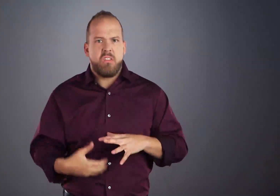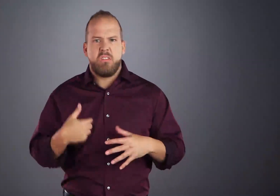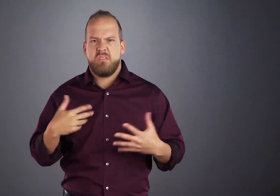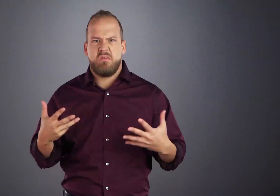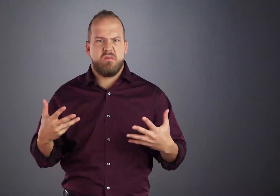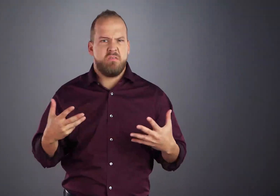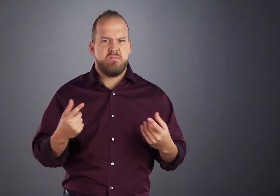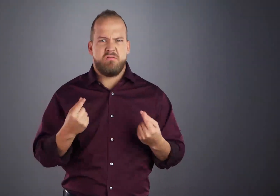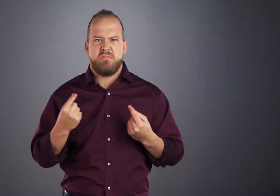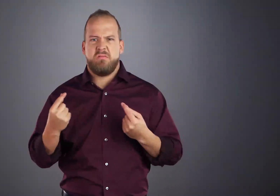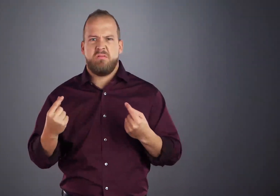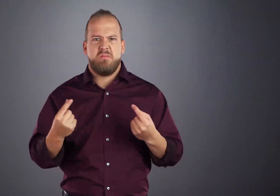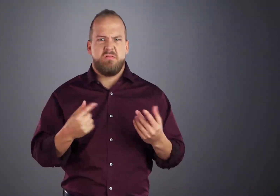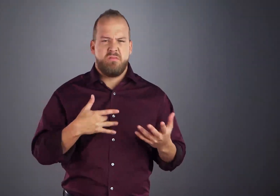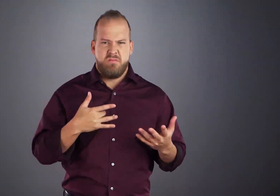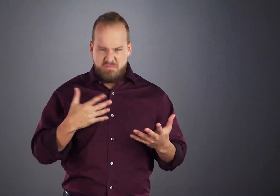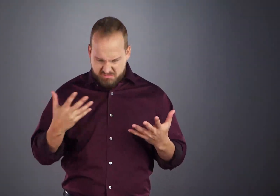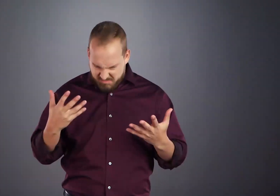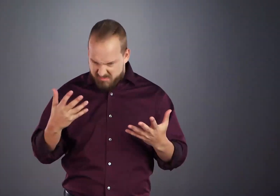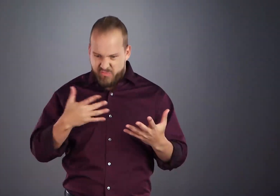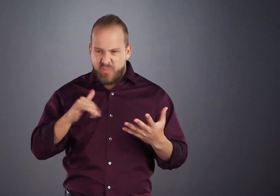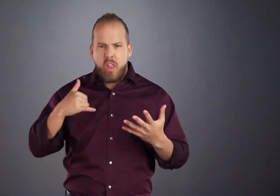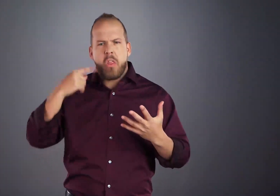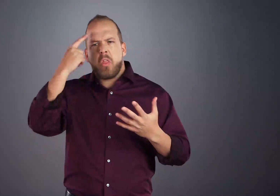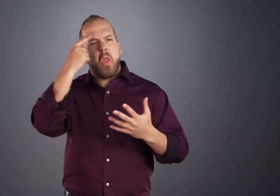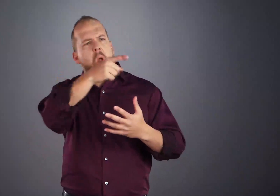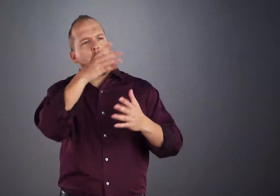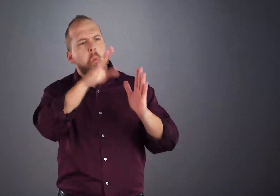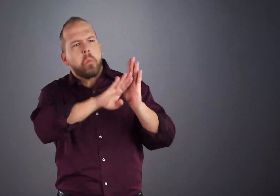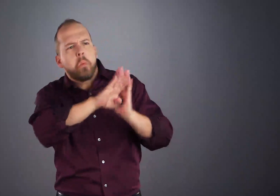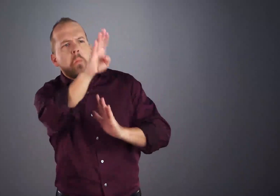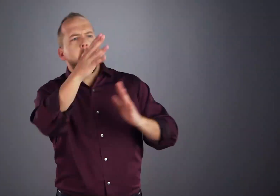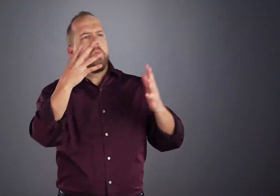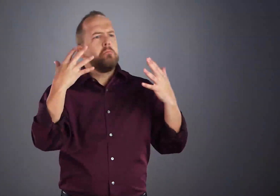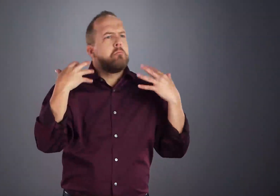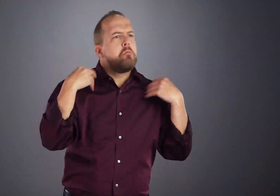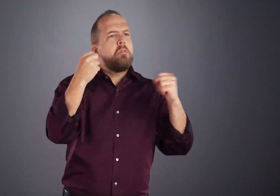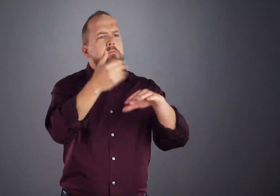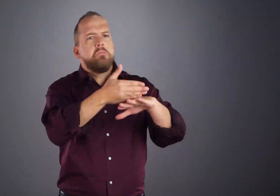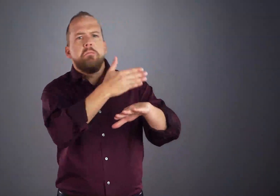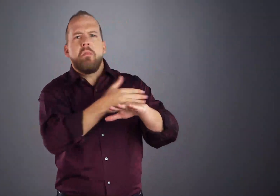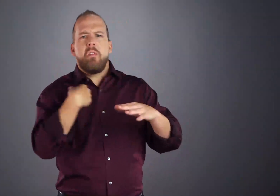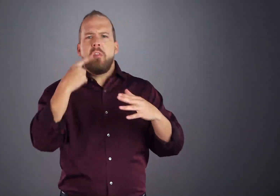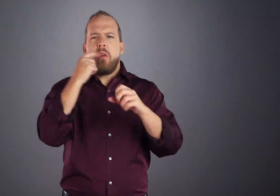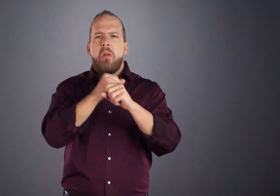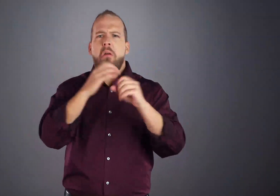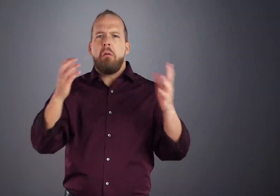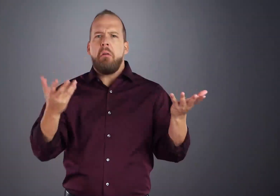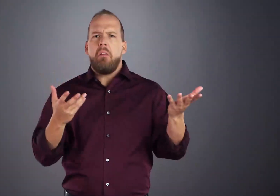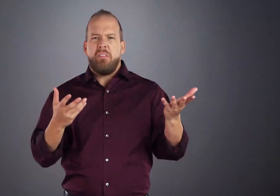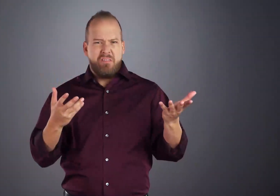Should I kill myself? No — not now. Then a mental fog settled down.